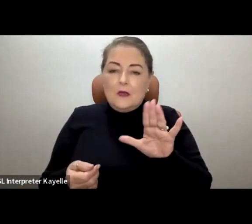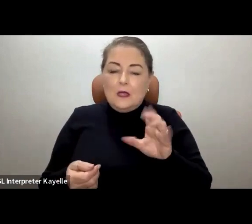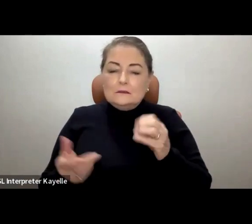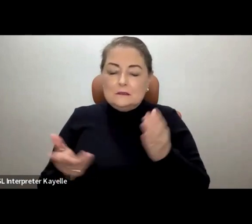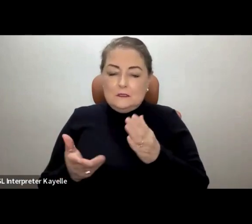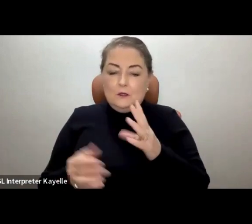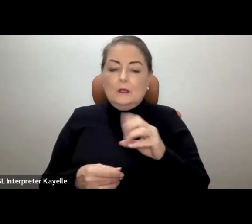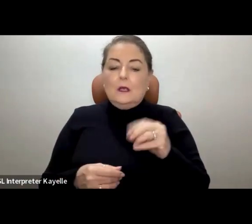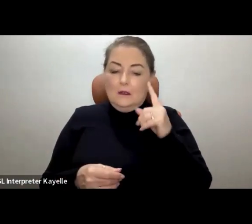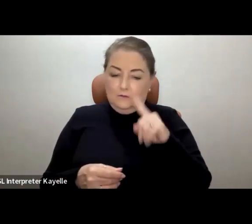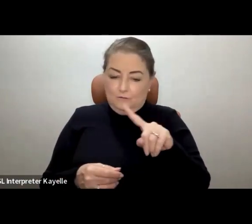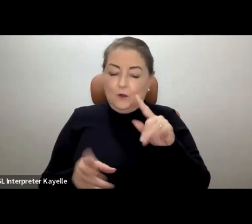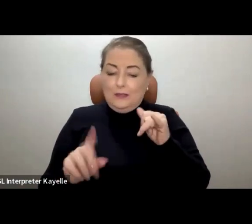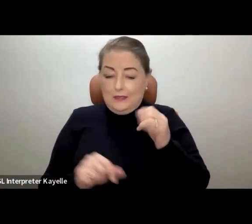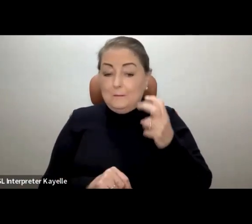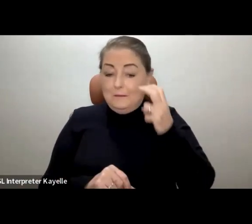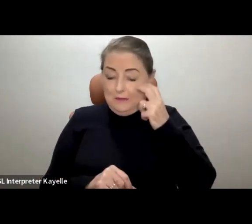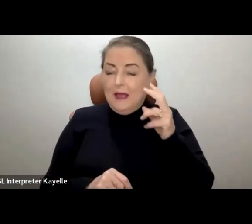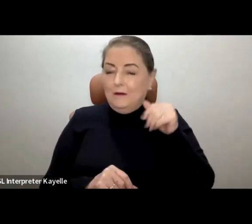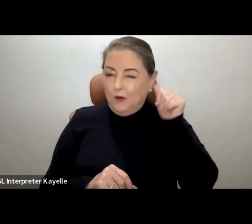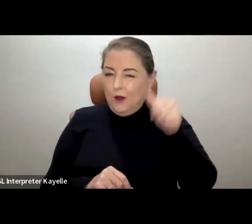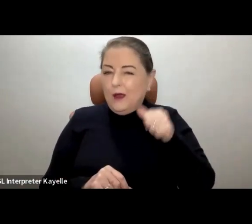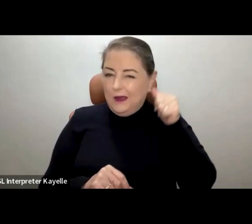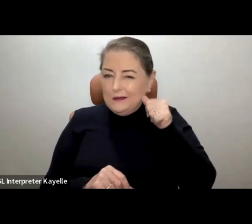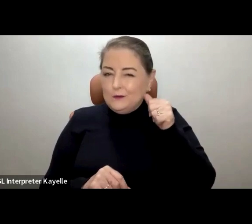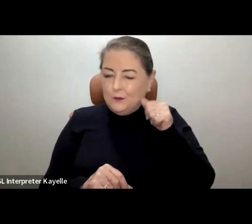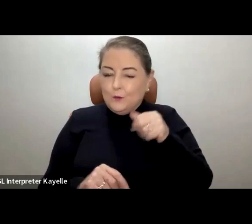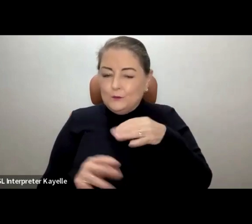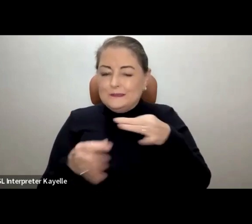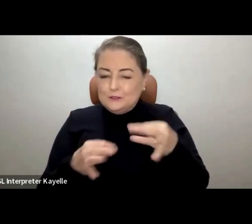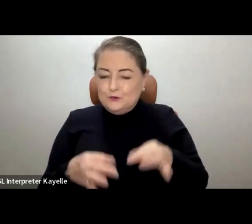community, I hope you all get the the irony there that